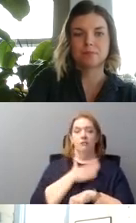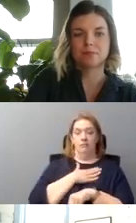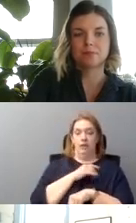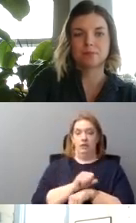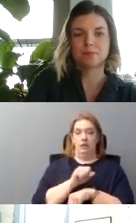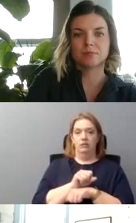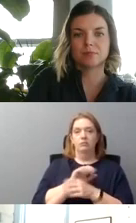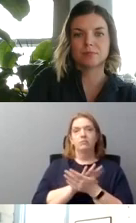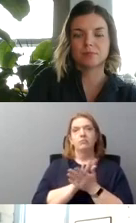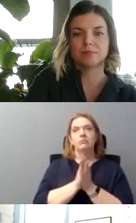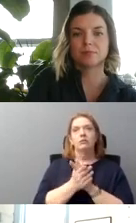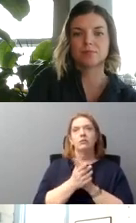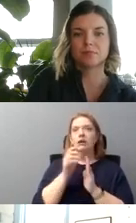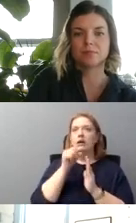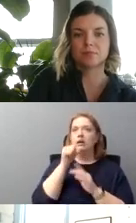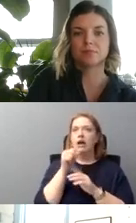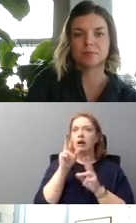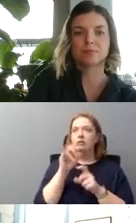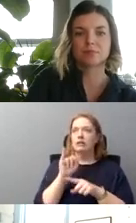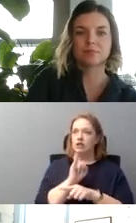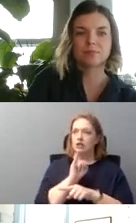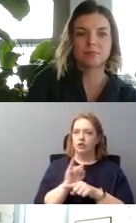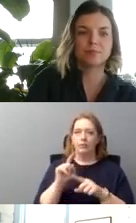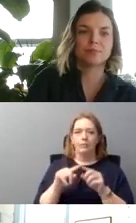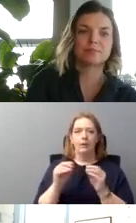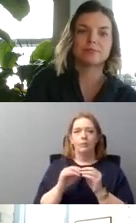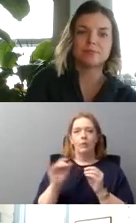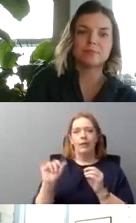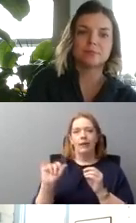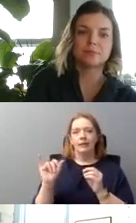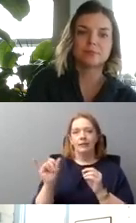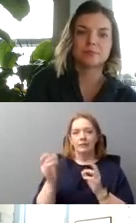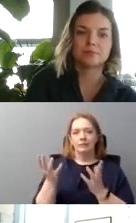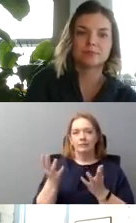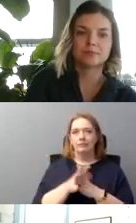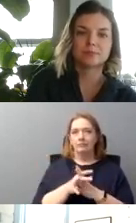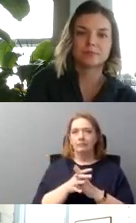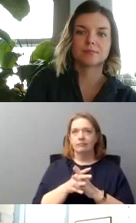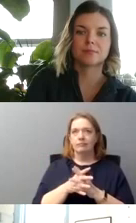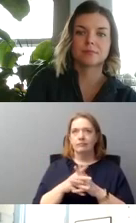I wouldn't call it an internship, but it's sort of like uh it's like professional development